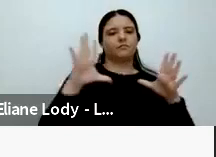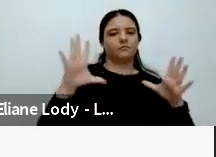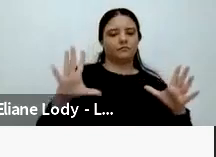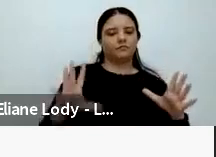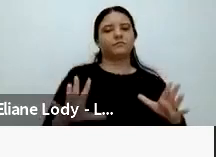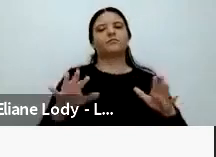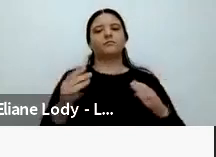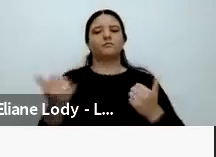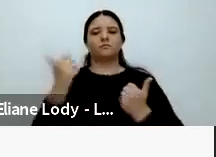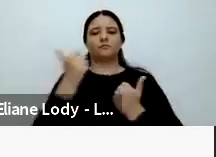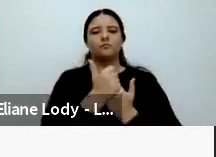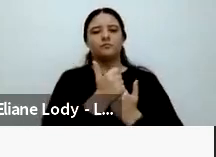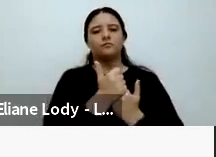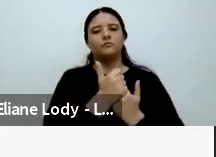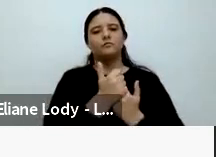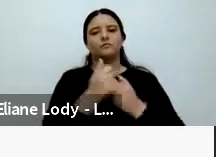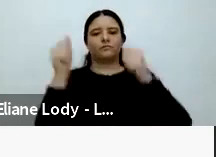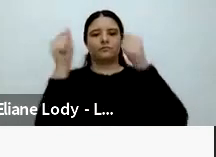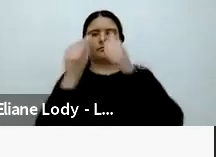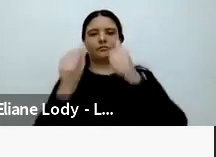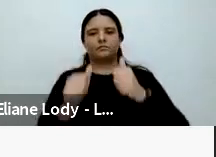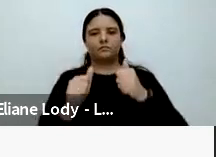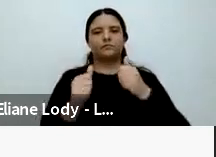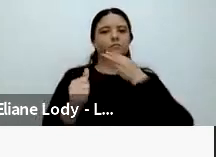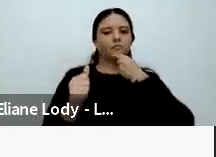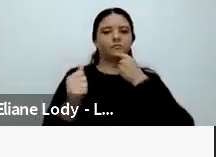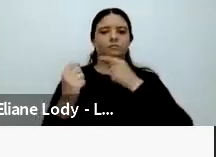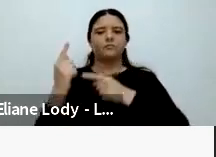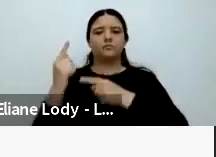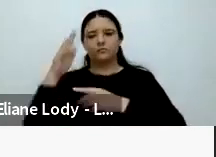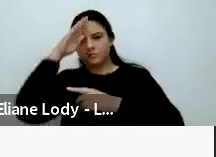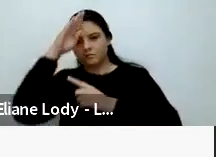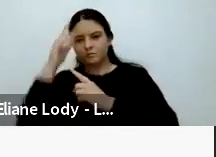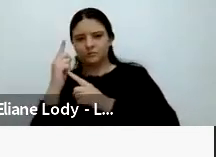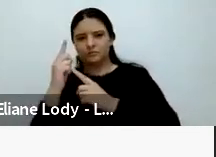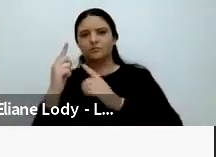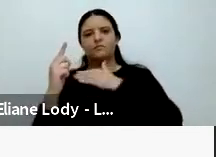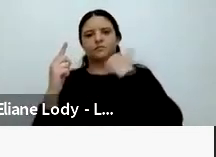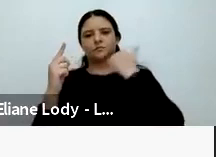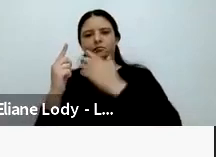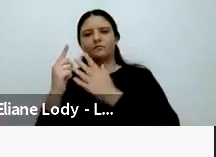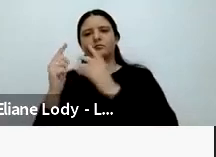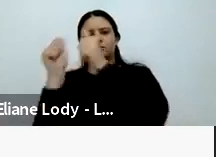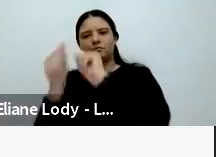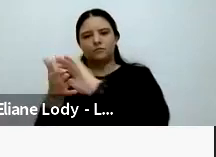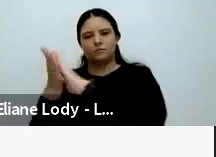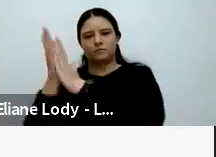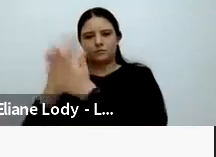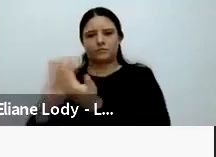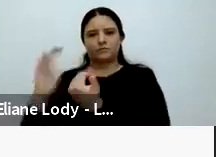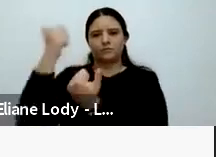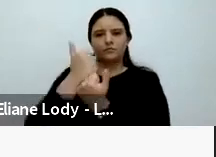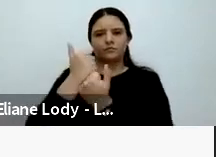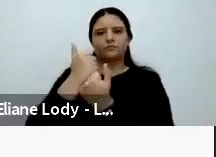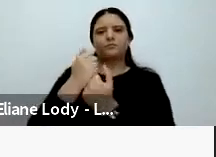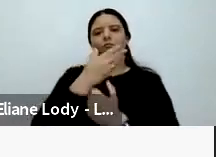Bianca's question, again, is so perfect for the United States. textbooks in the United. States States, bring States, bring it ecologies you